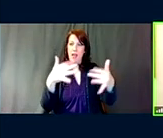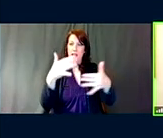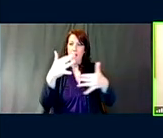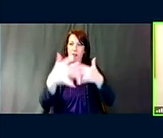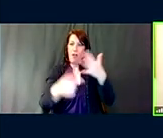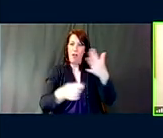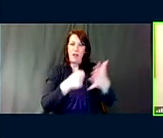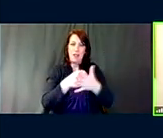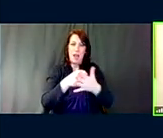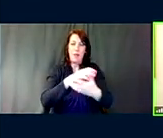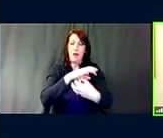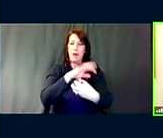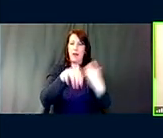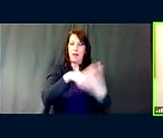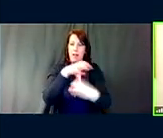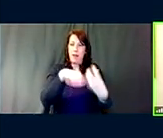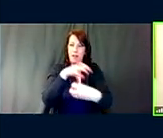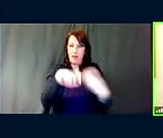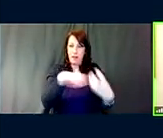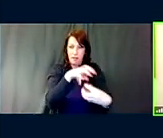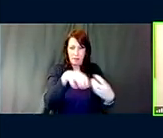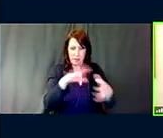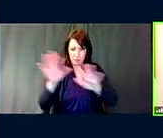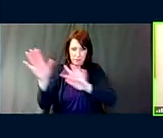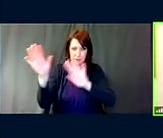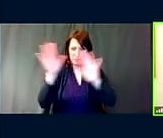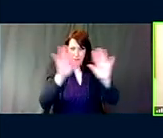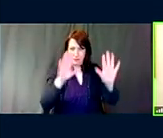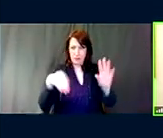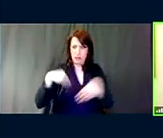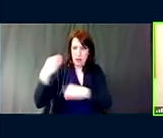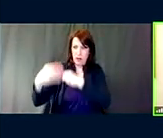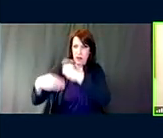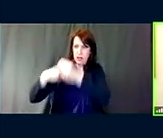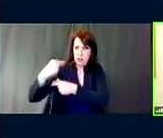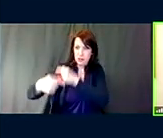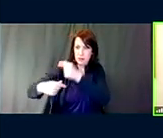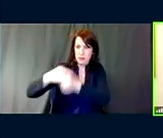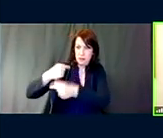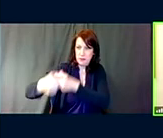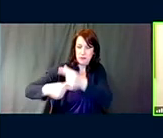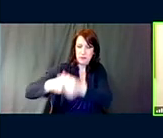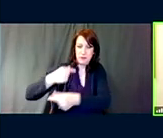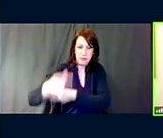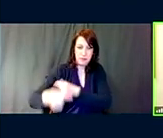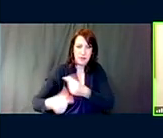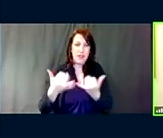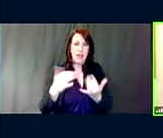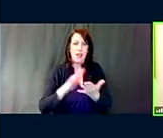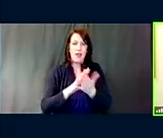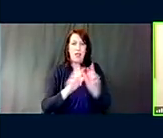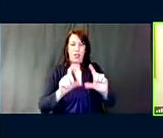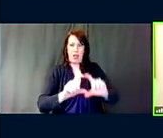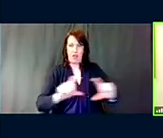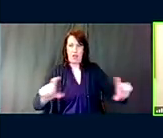POPULATION, 50% FROM ONE GROUP, 50% FROM THE OTHER, OVER TIME